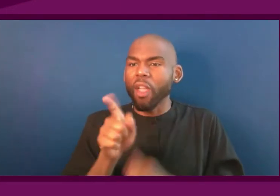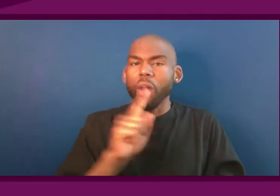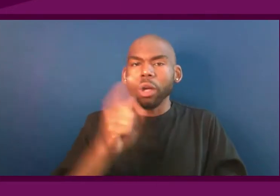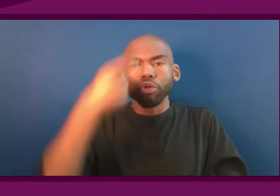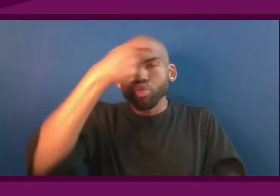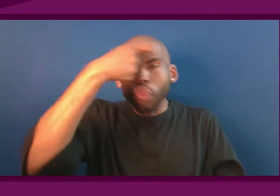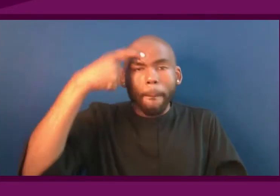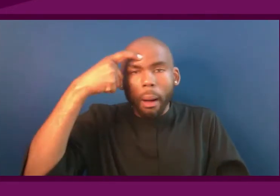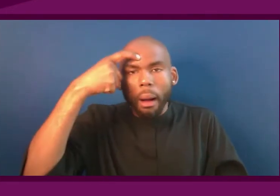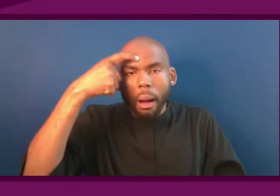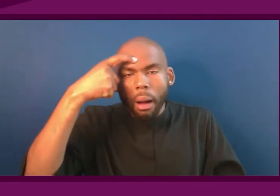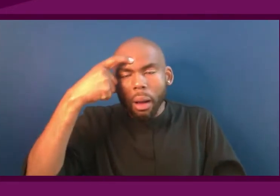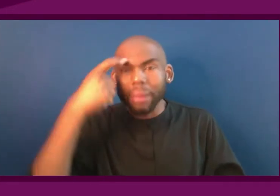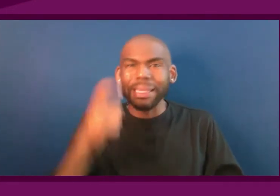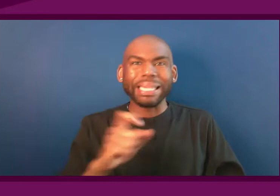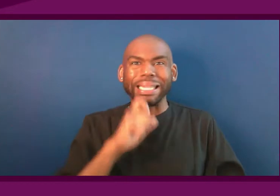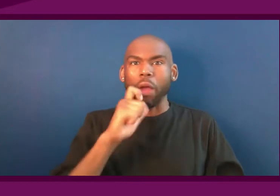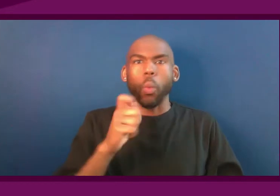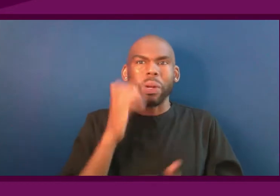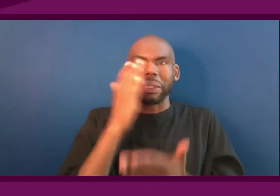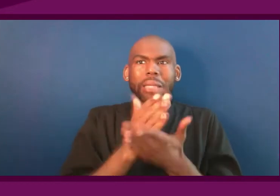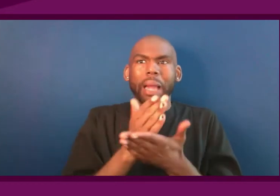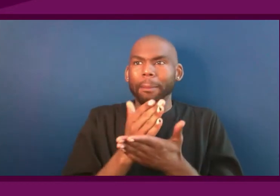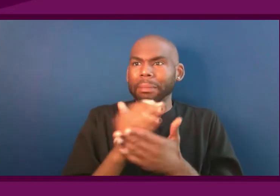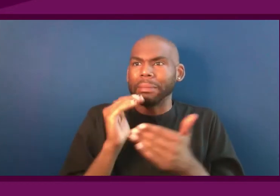revelatory as it relates to our mental health and our mental hygiene,